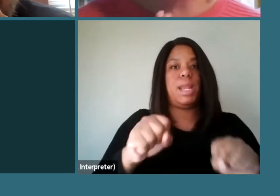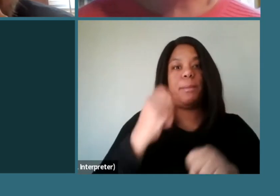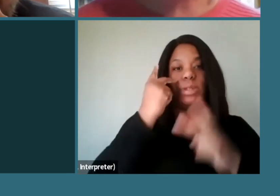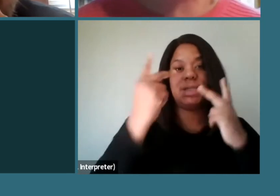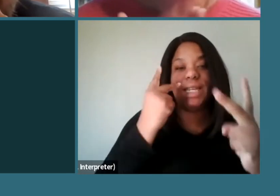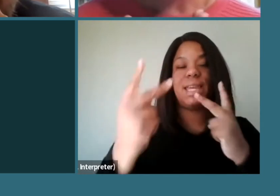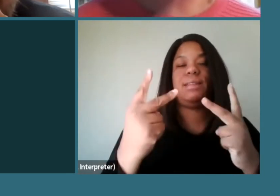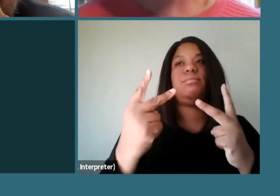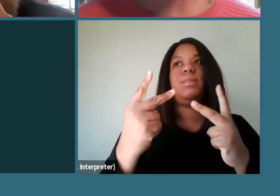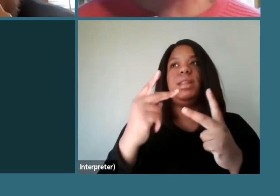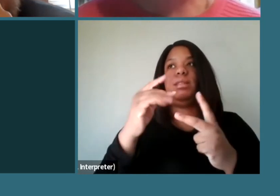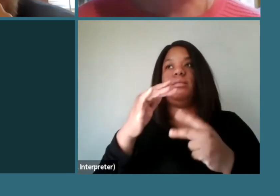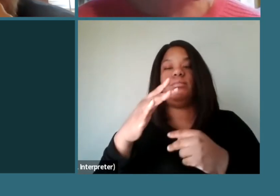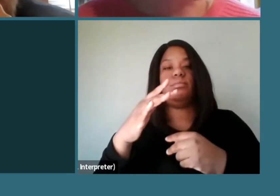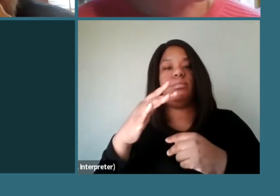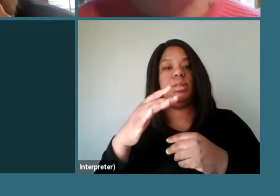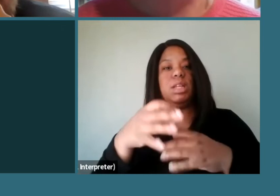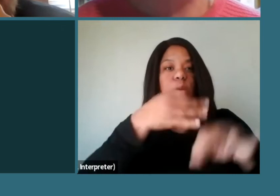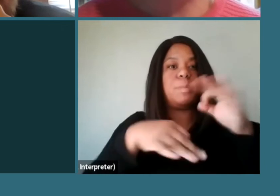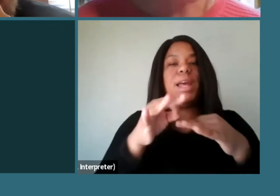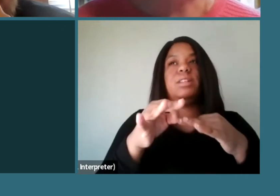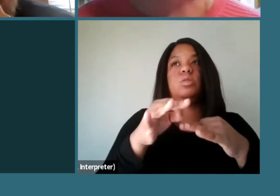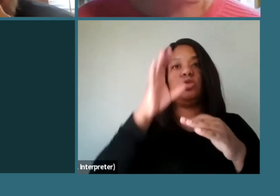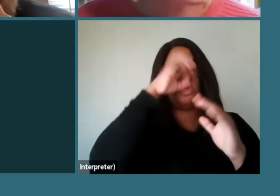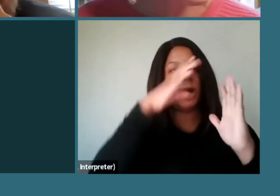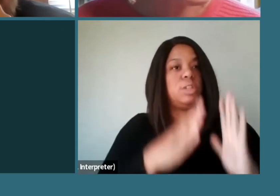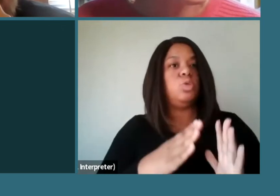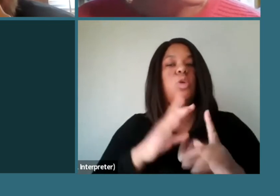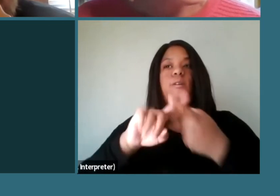it gets filled in with the stranger or friends perspective or creativity.